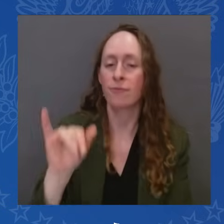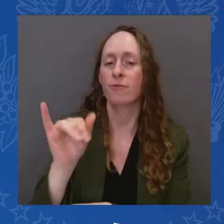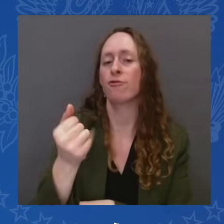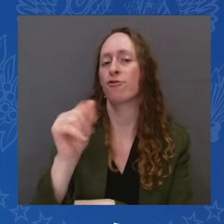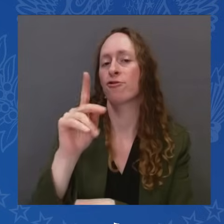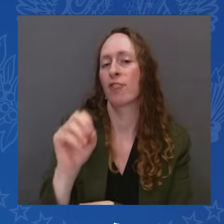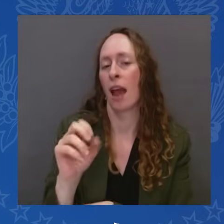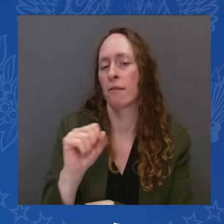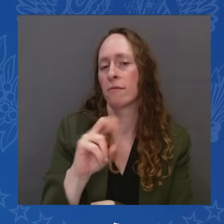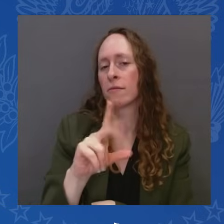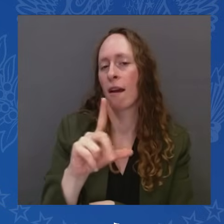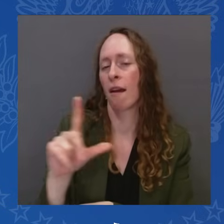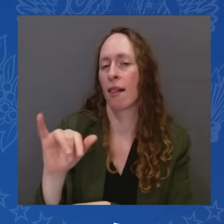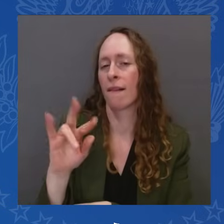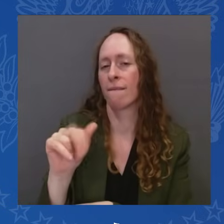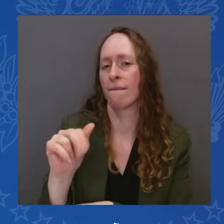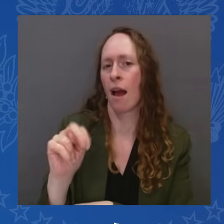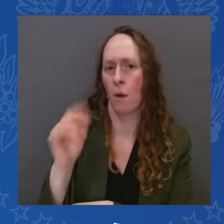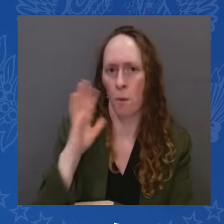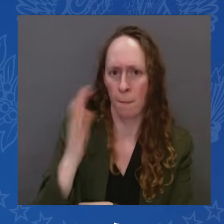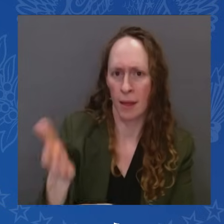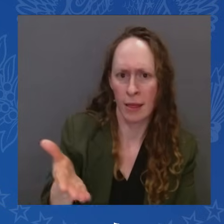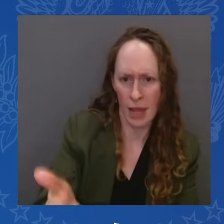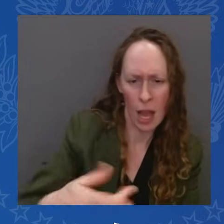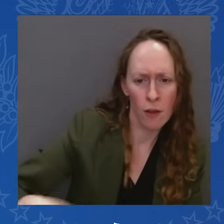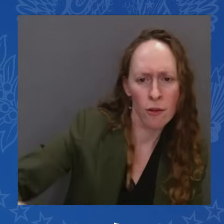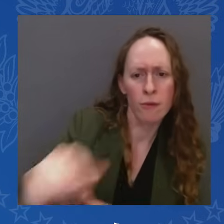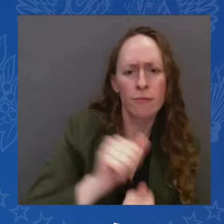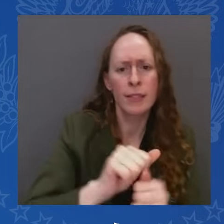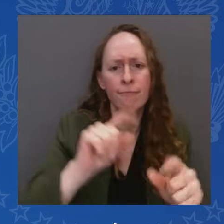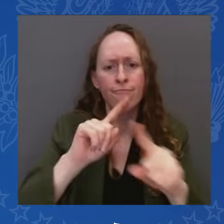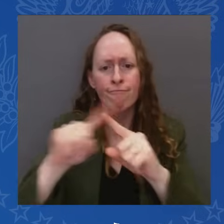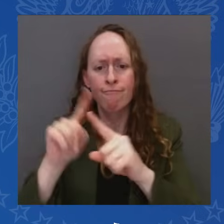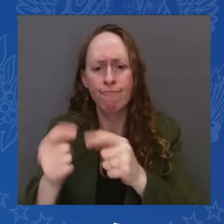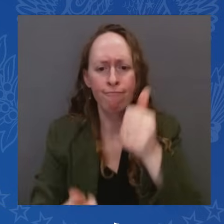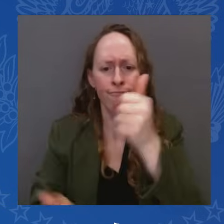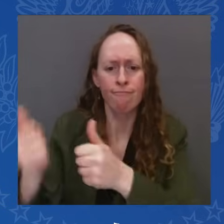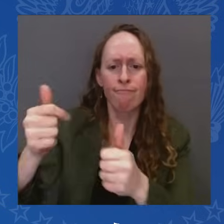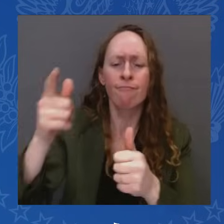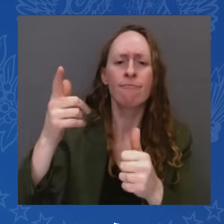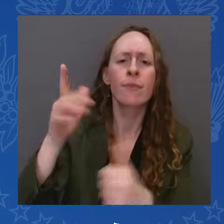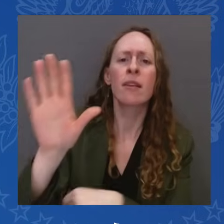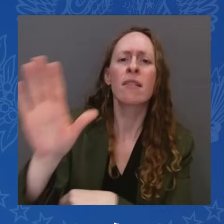as well as the need to protect civilian life and ensure more humanitarian assistance